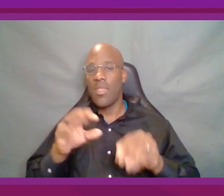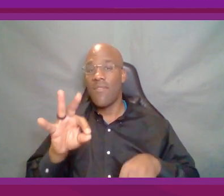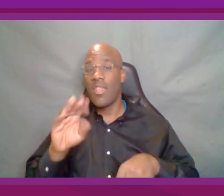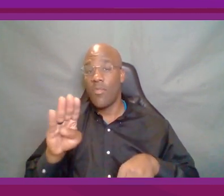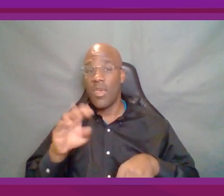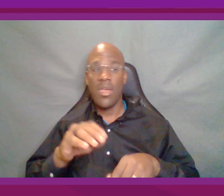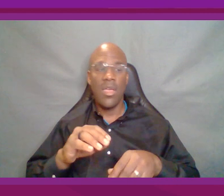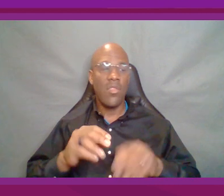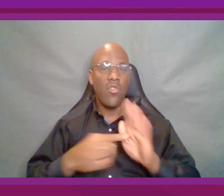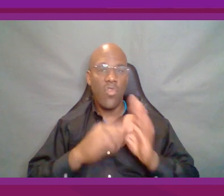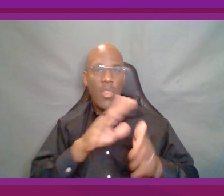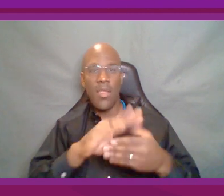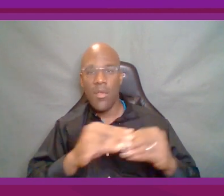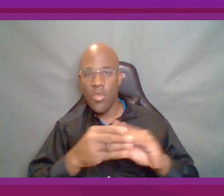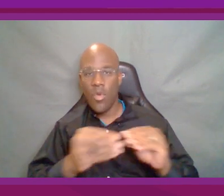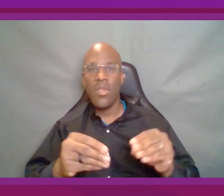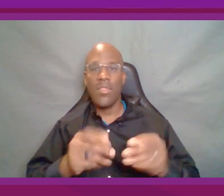contributions and change our mindsets and attitudes.